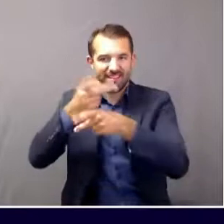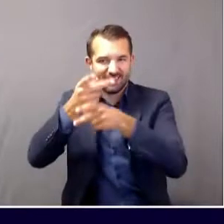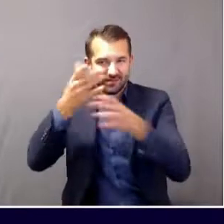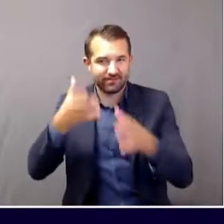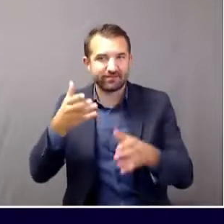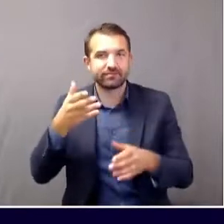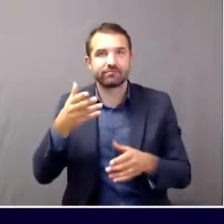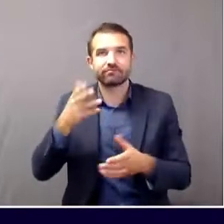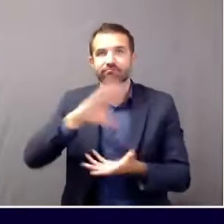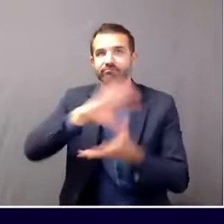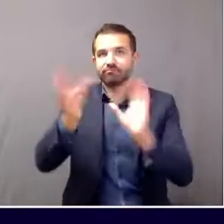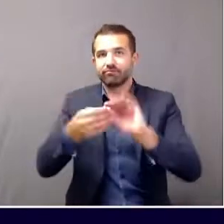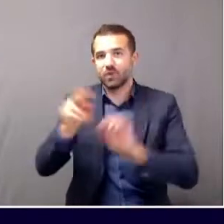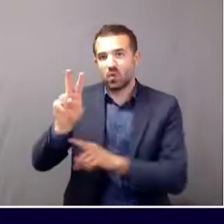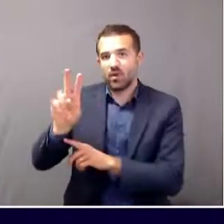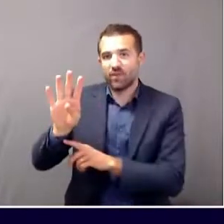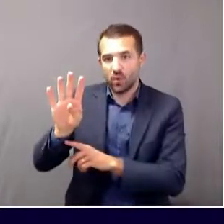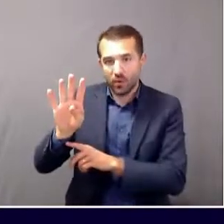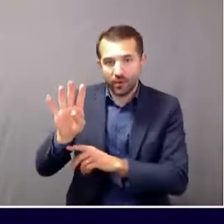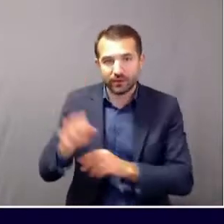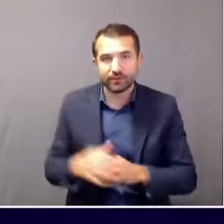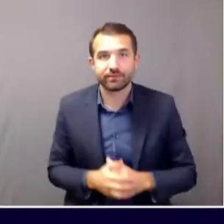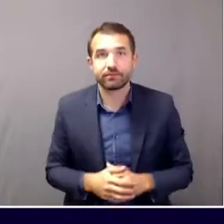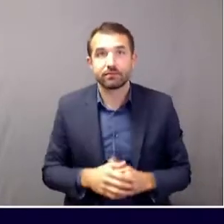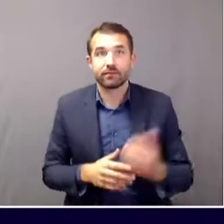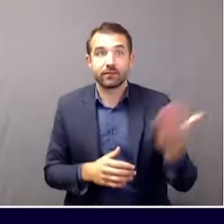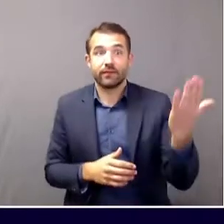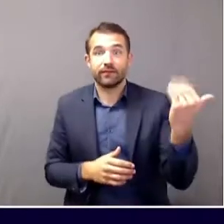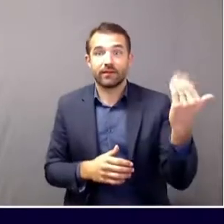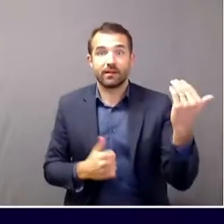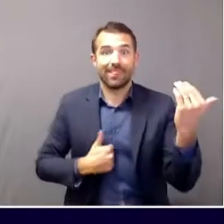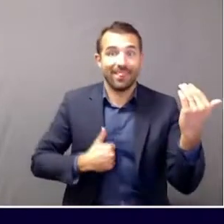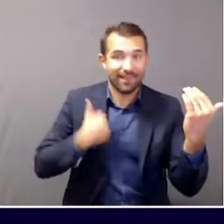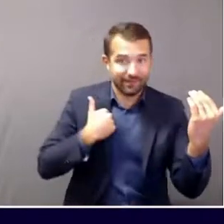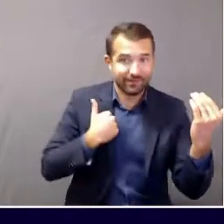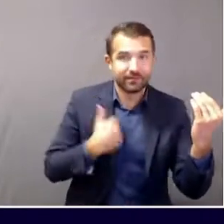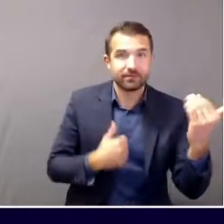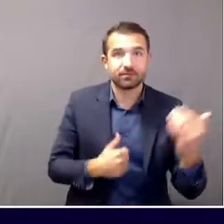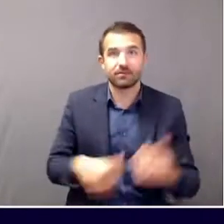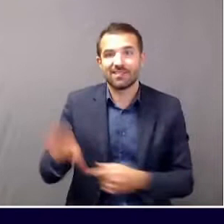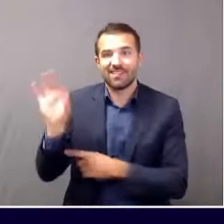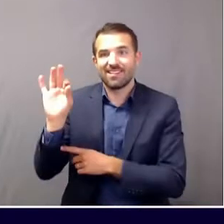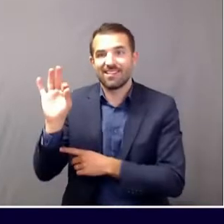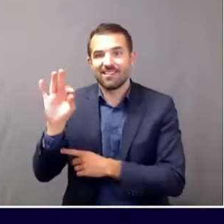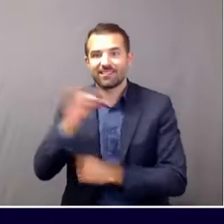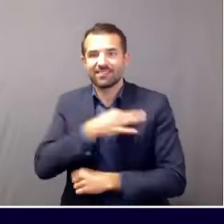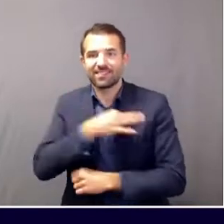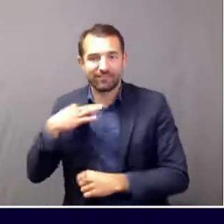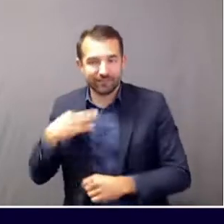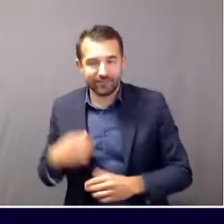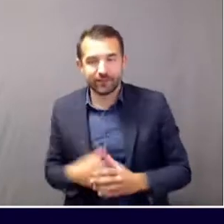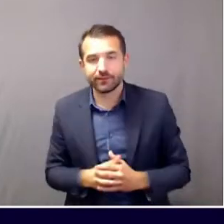among residents nine of which